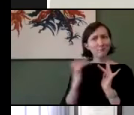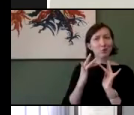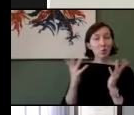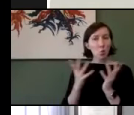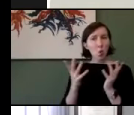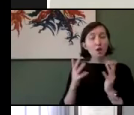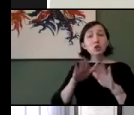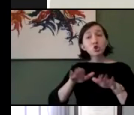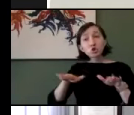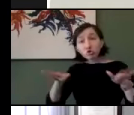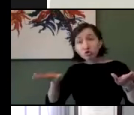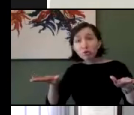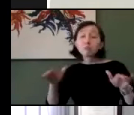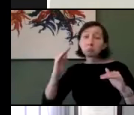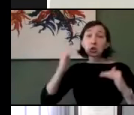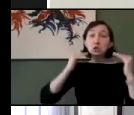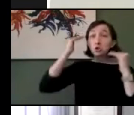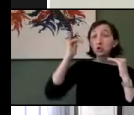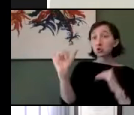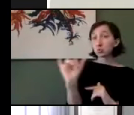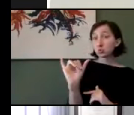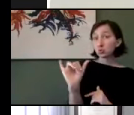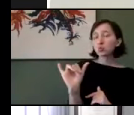Also children and adults with seizure disorders.